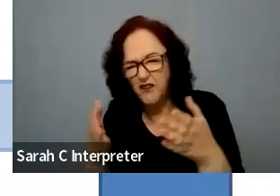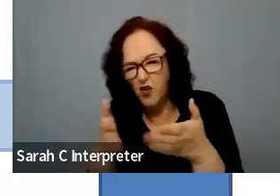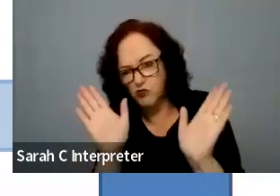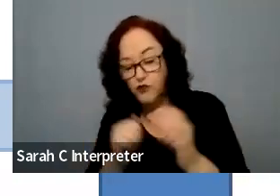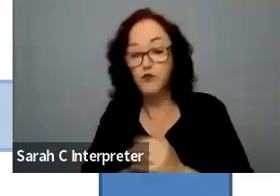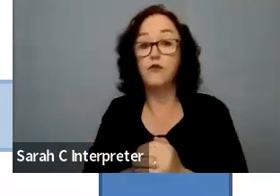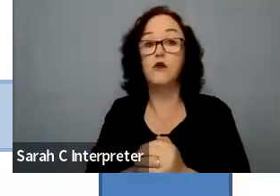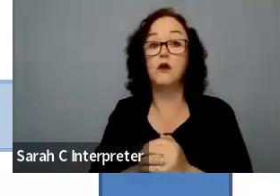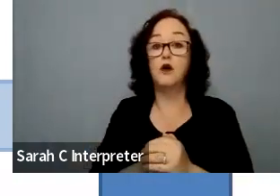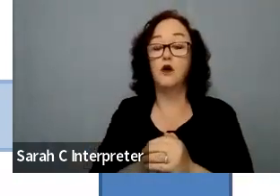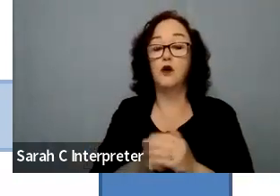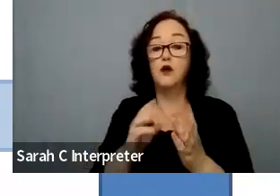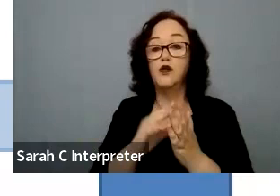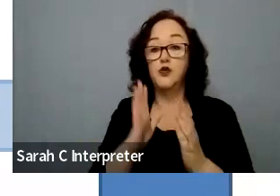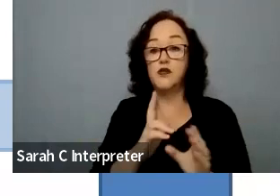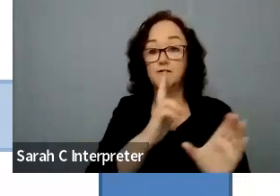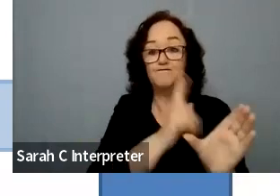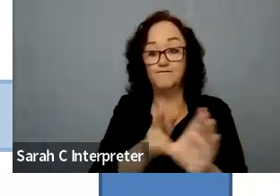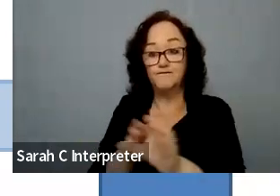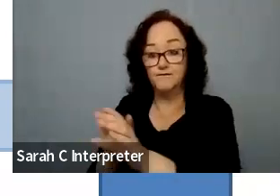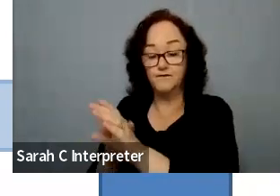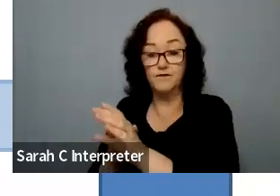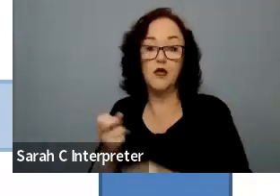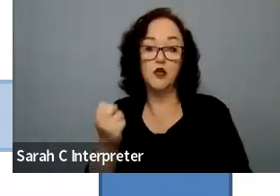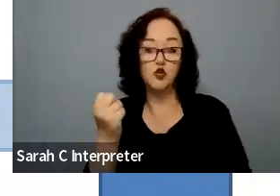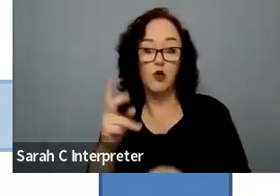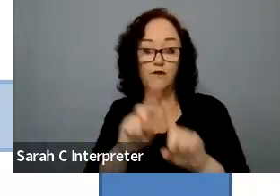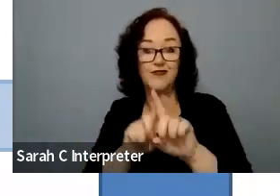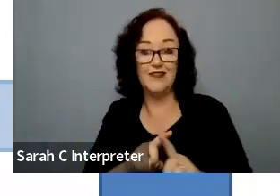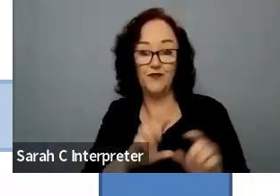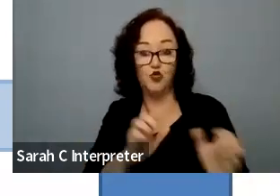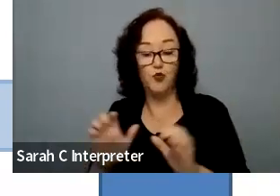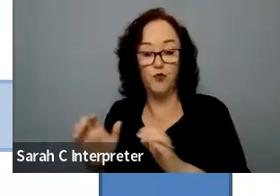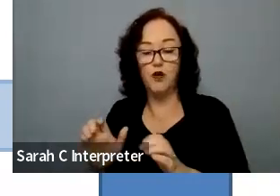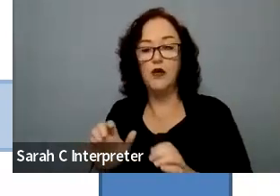into one of the 12 pre-assigned rooms, there were about six to seven students in each of the rooms,